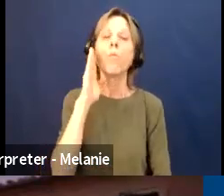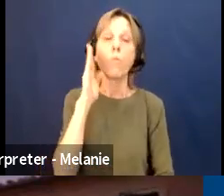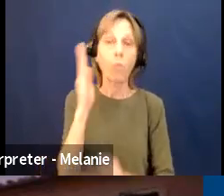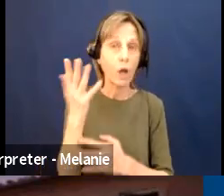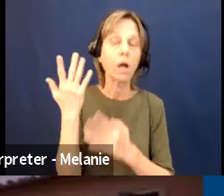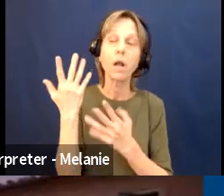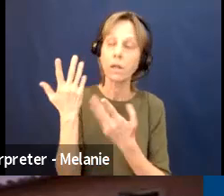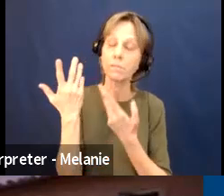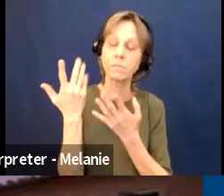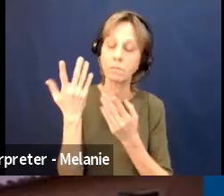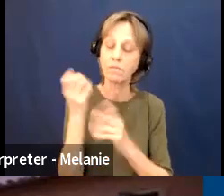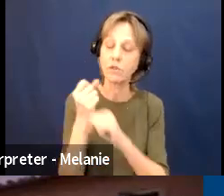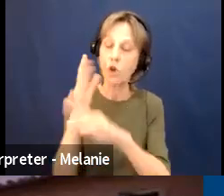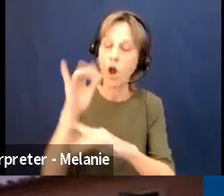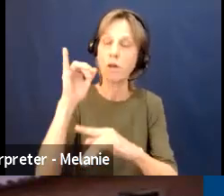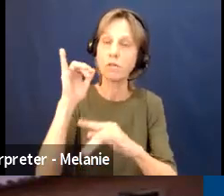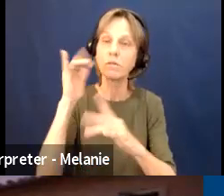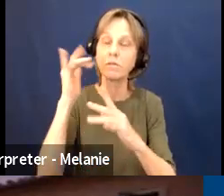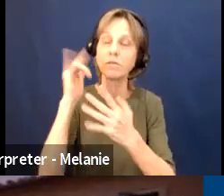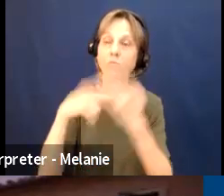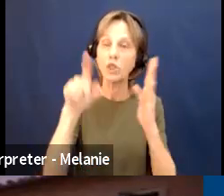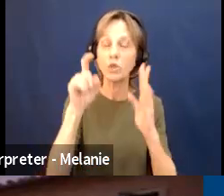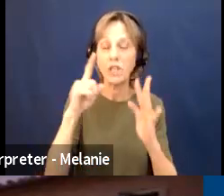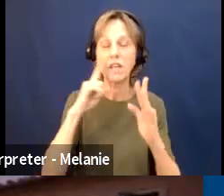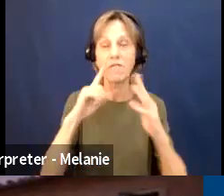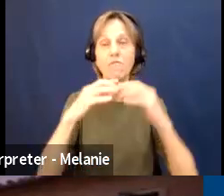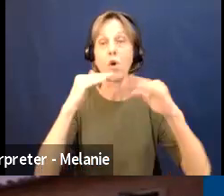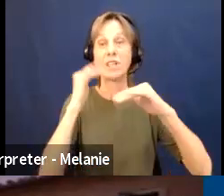that hydrophobic layer and so that you're going to be able to get in there and do the seeding that